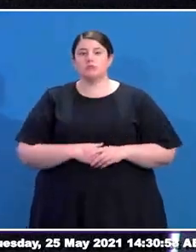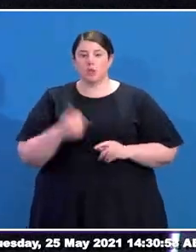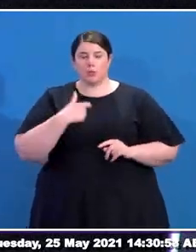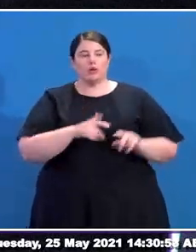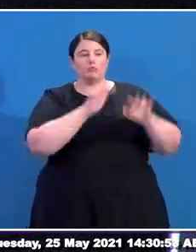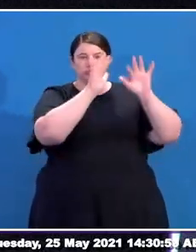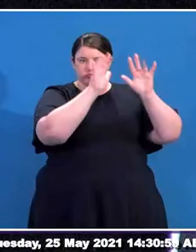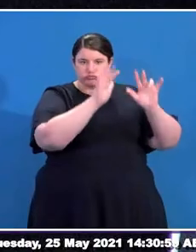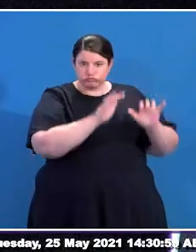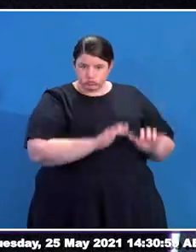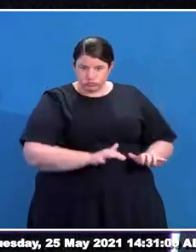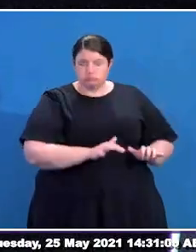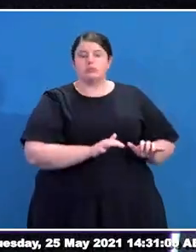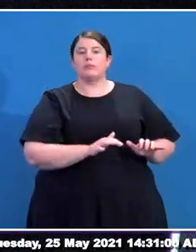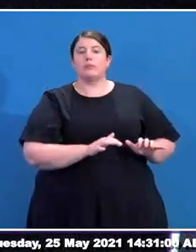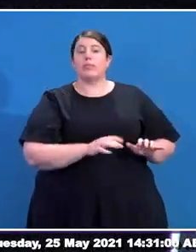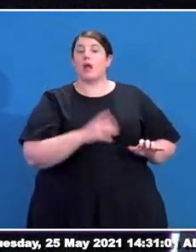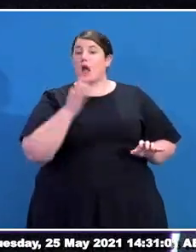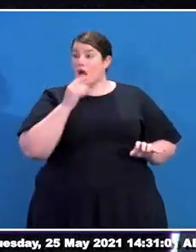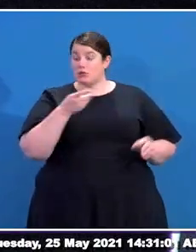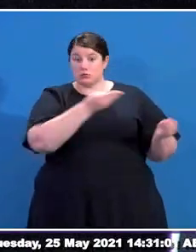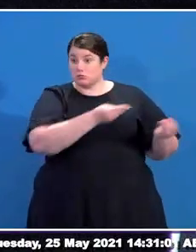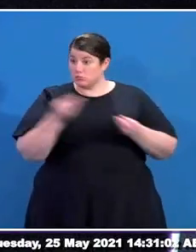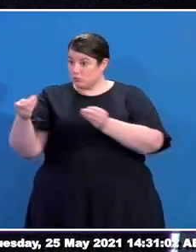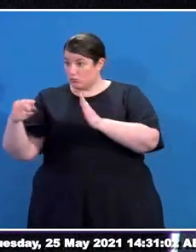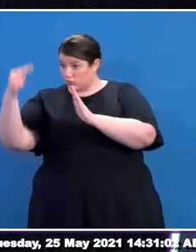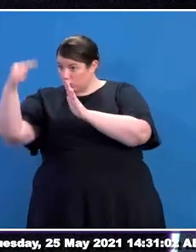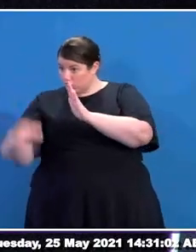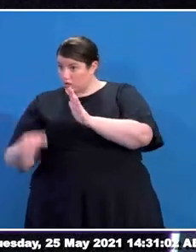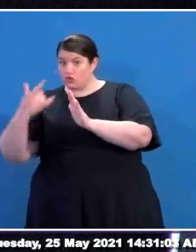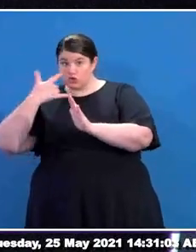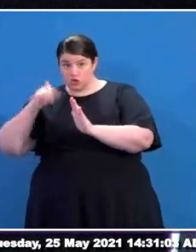I ask them to please review the notes and to make changes, in track